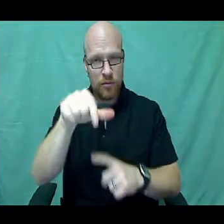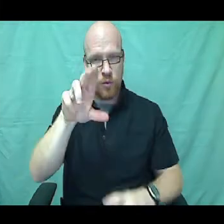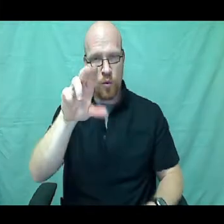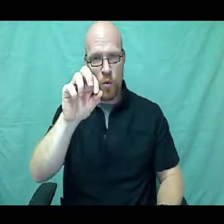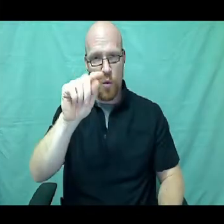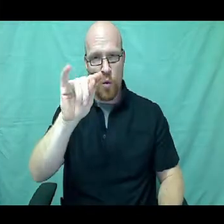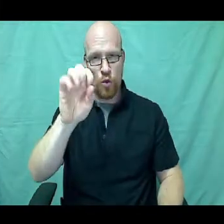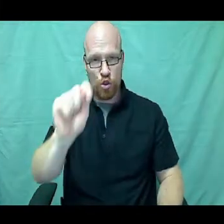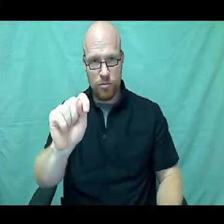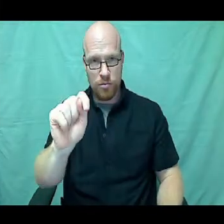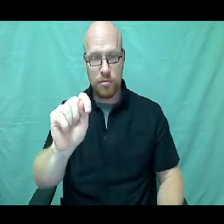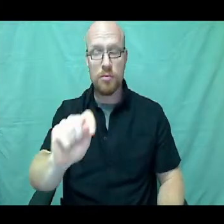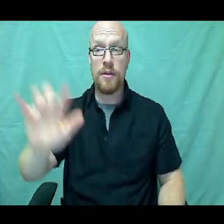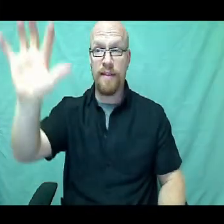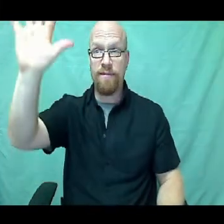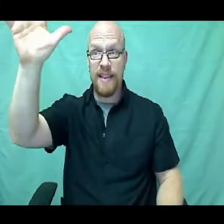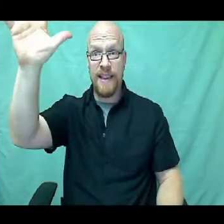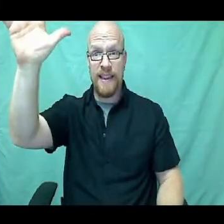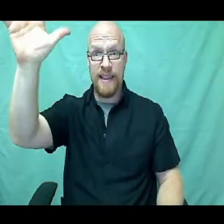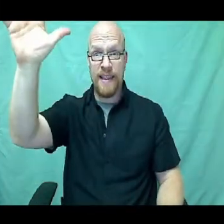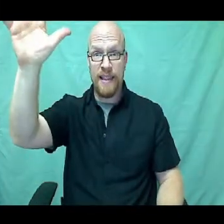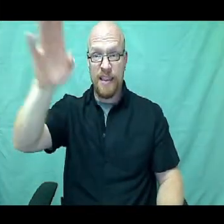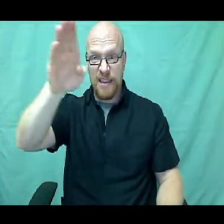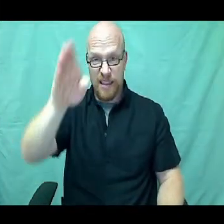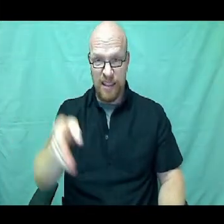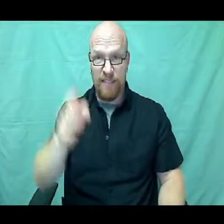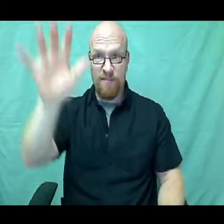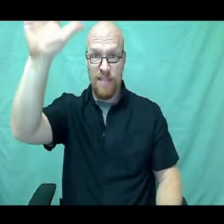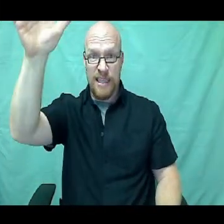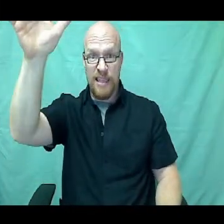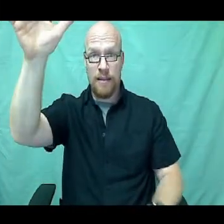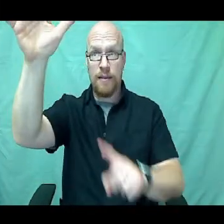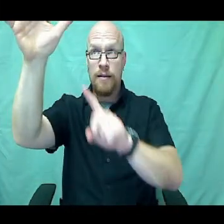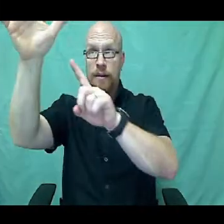Here we have everything raised to the fifth power,